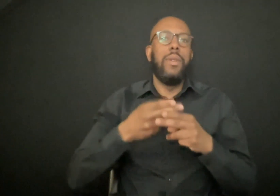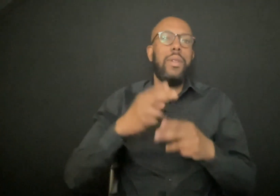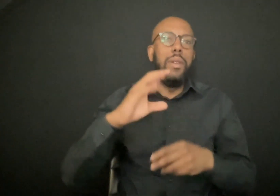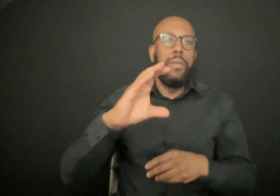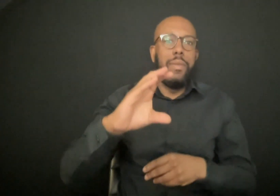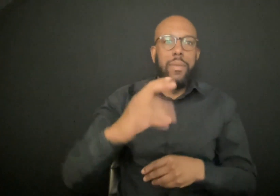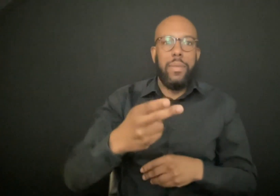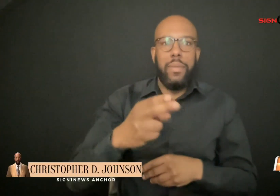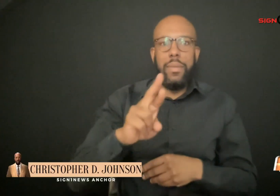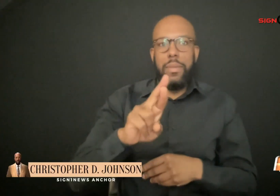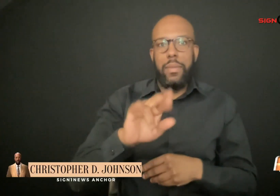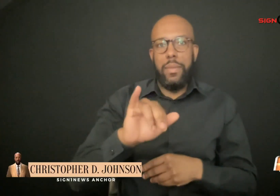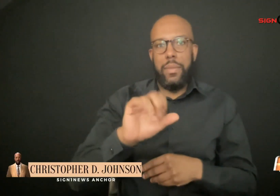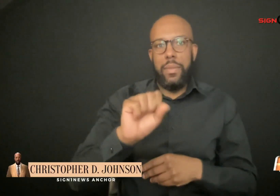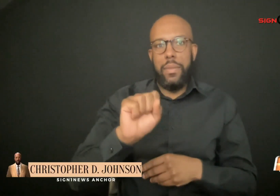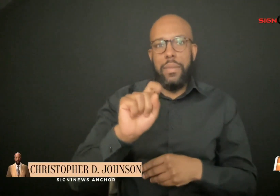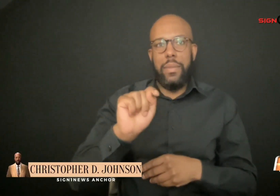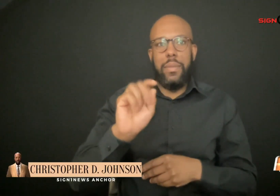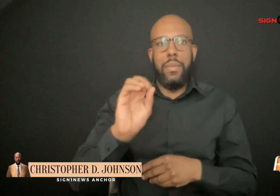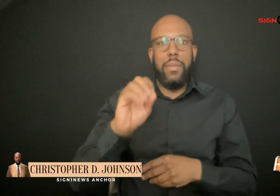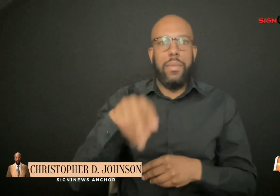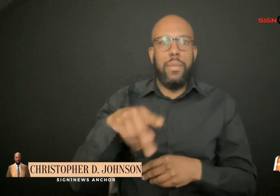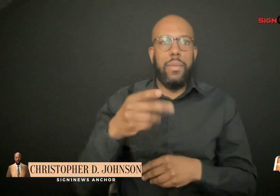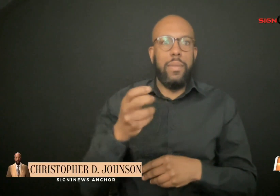I'm sign1 news. Anchor Christopher D Johnson.